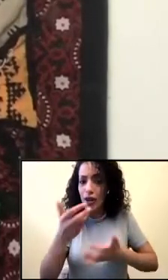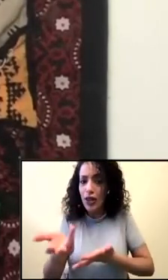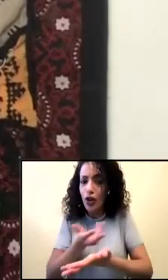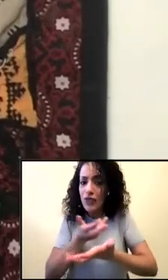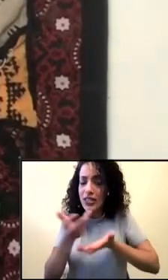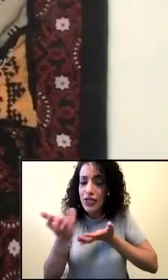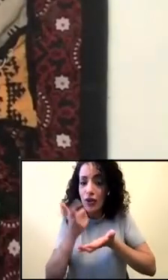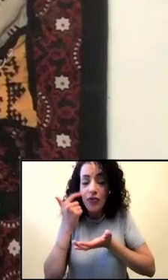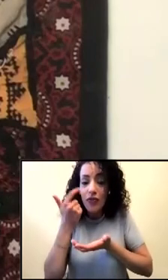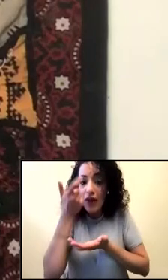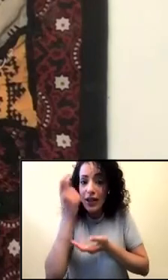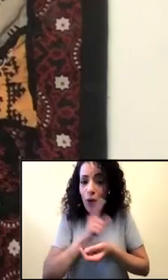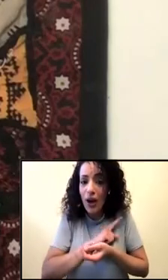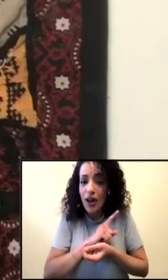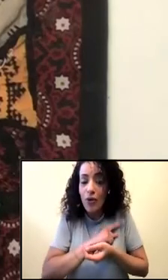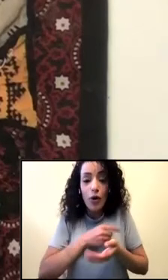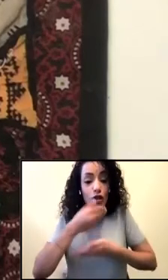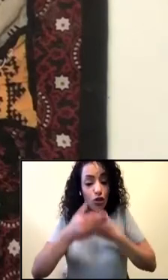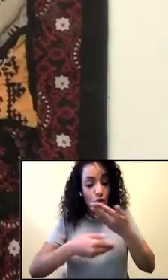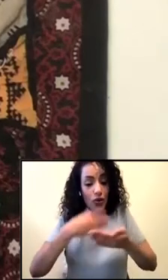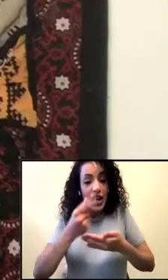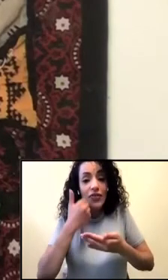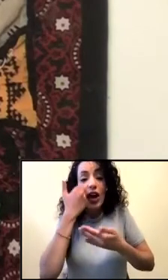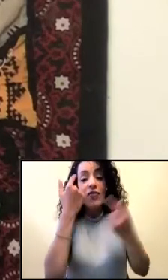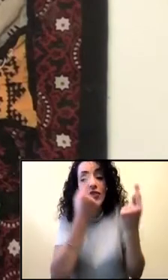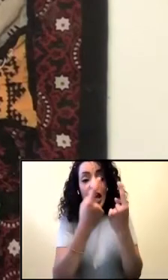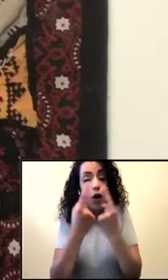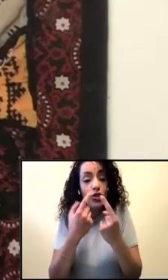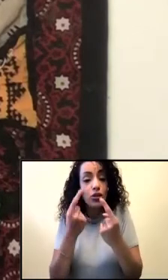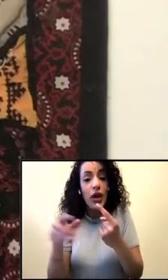there's a lot of stories in the everyday objects that are around us. Photographs,